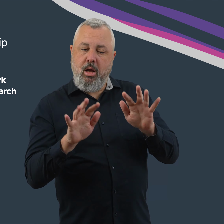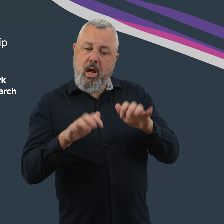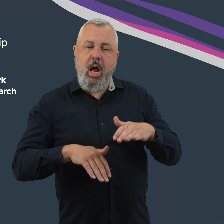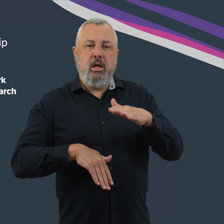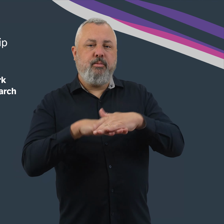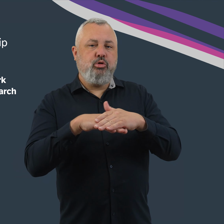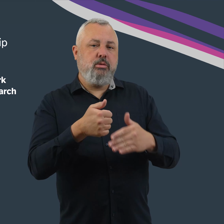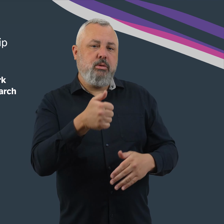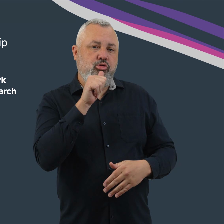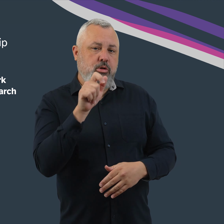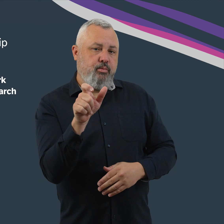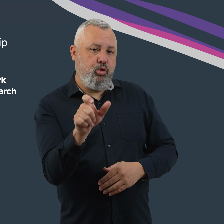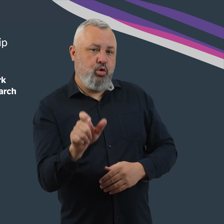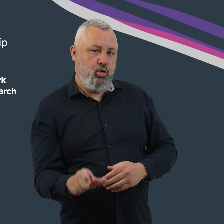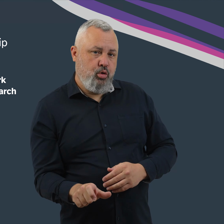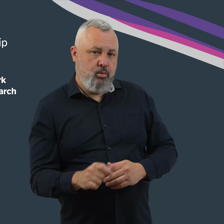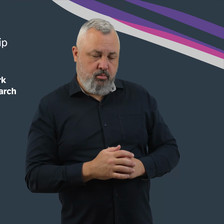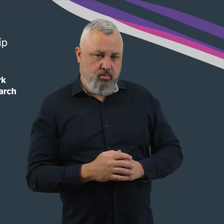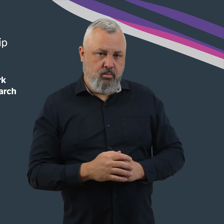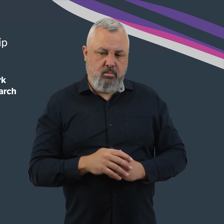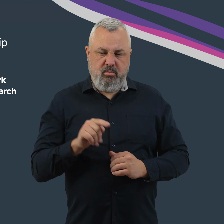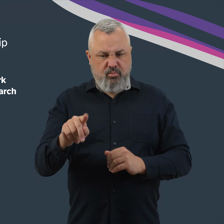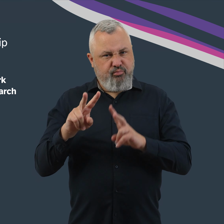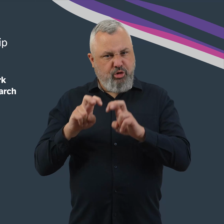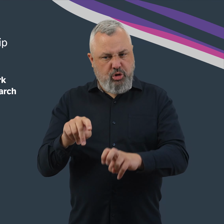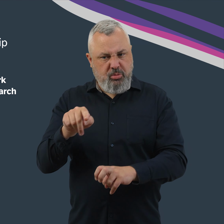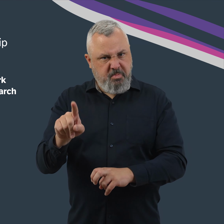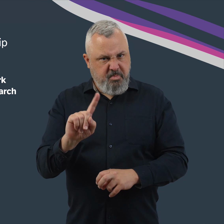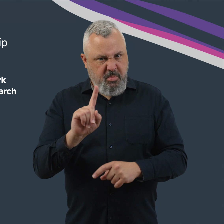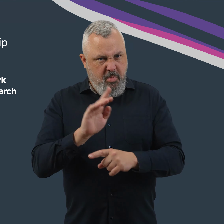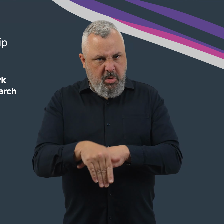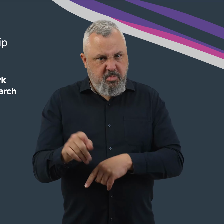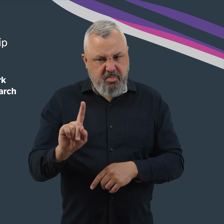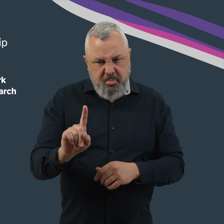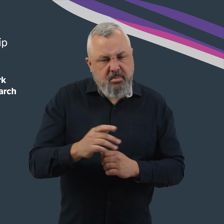Up to 600 words. What is your research about?